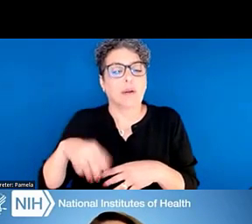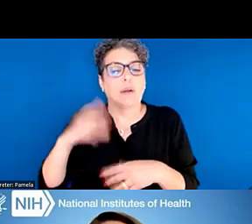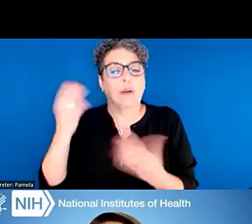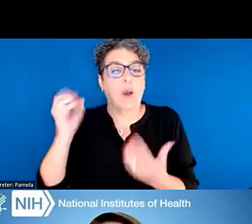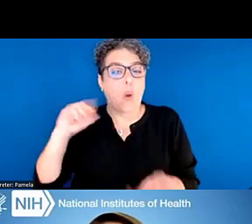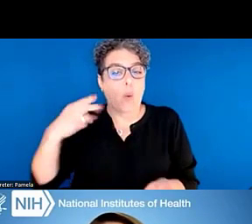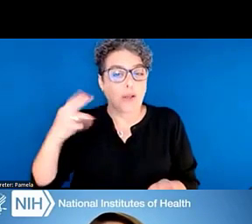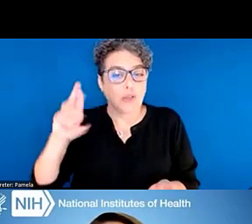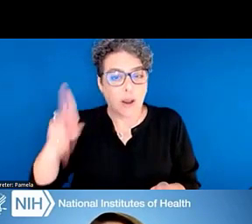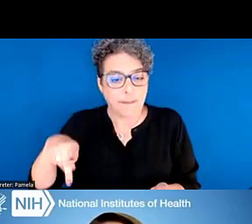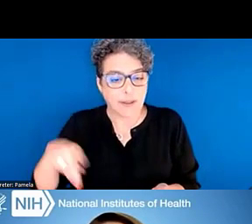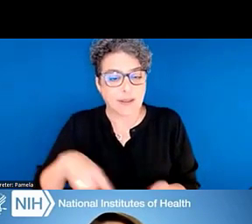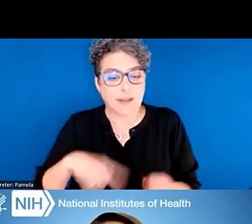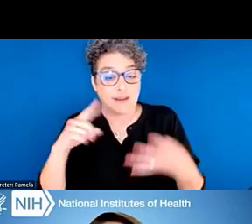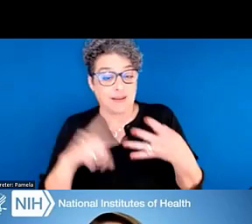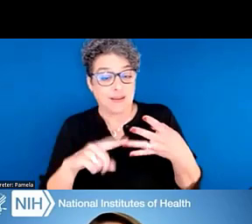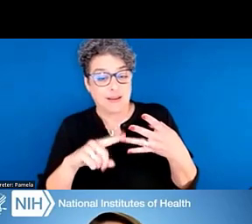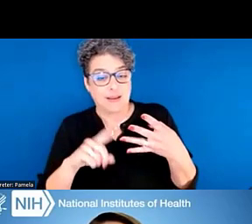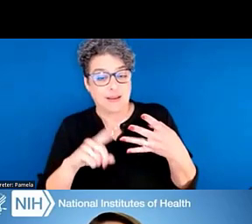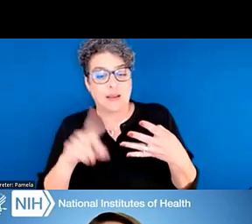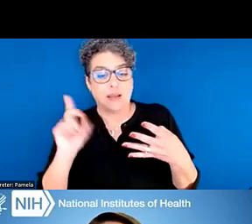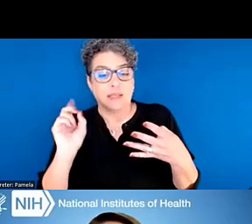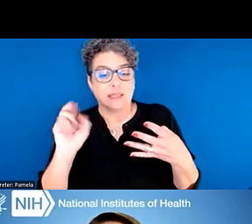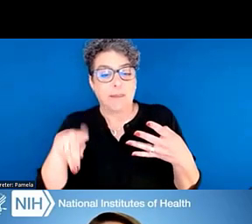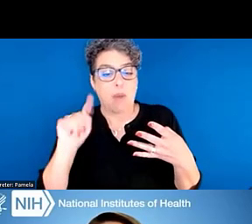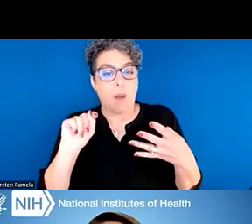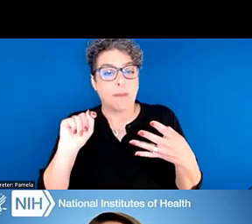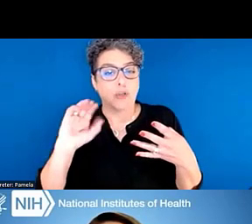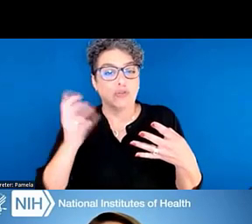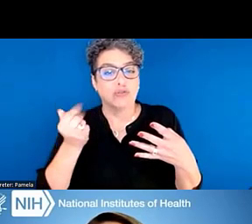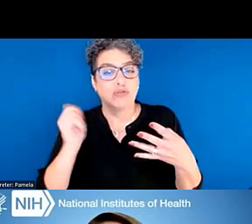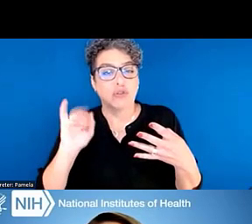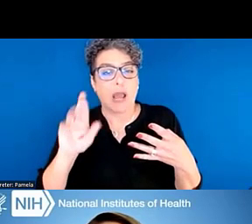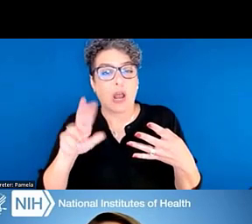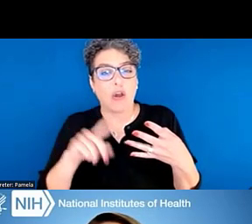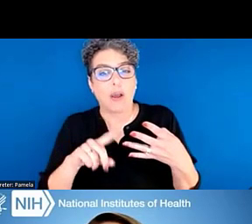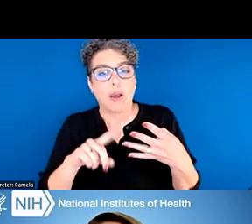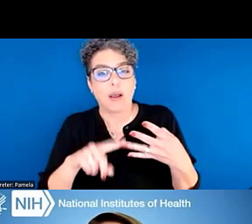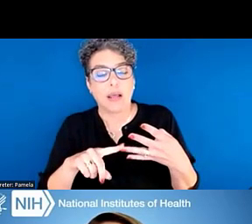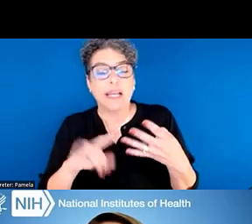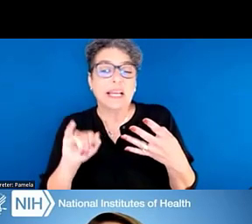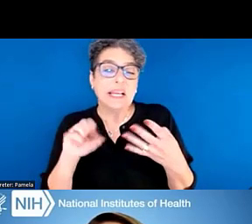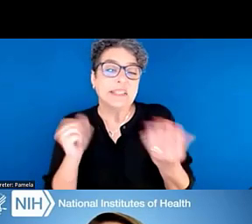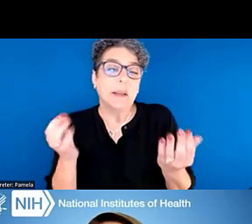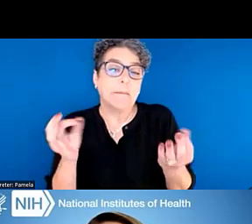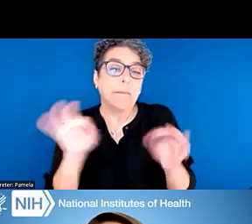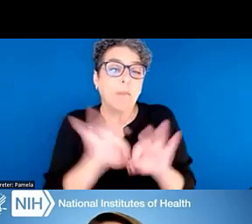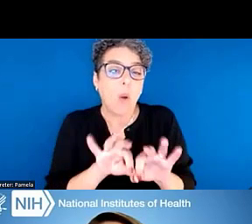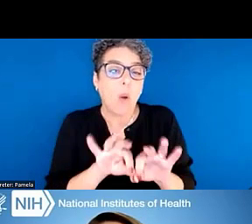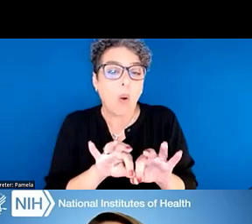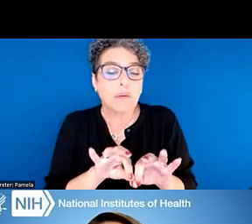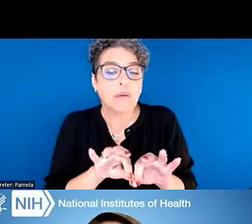Department chair, yes, that's important. The chair should know, but it's not that ..